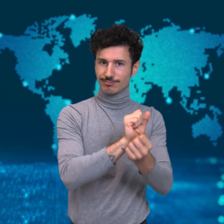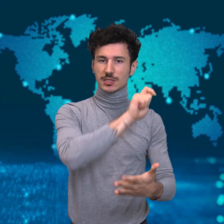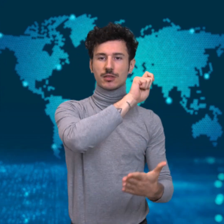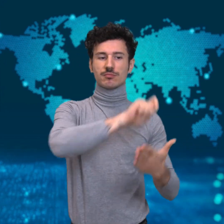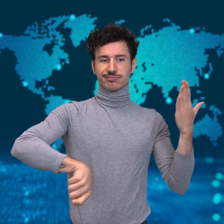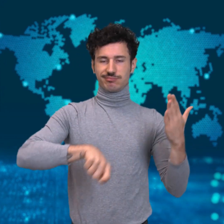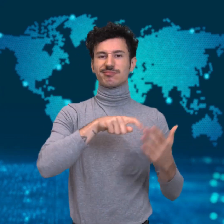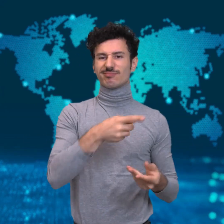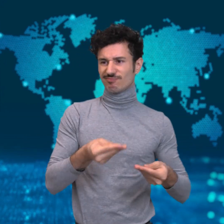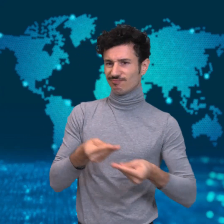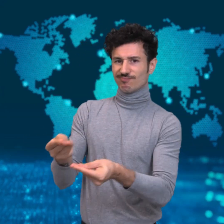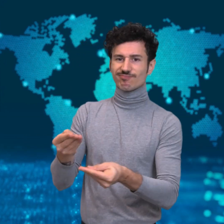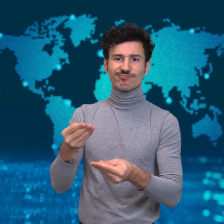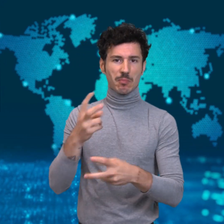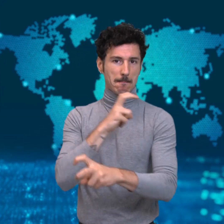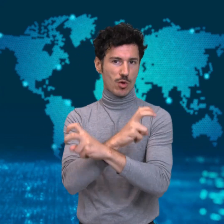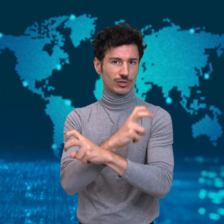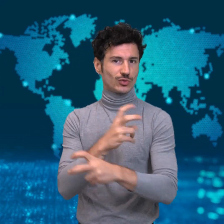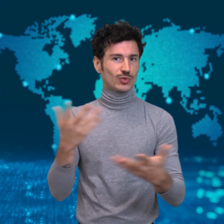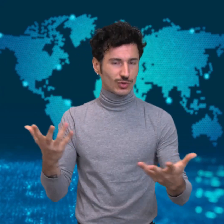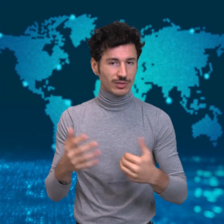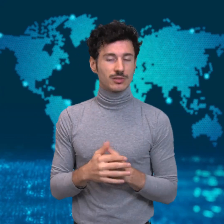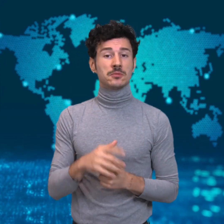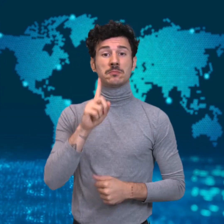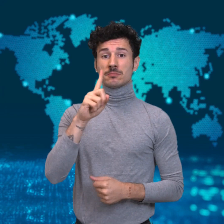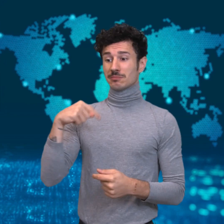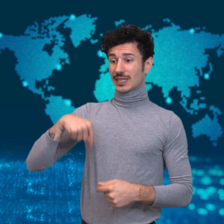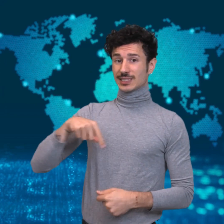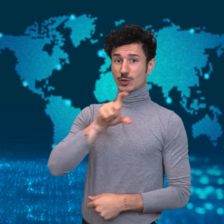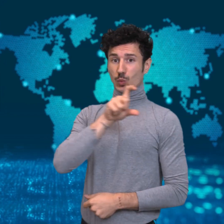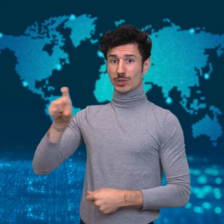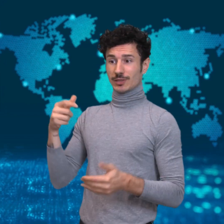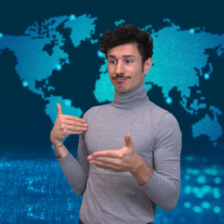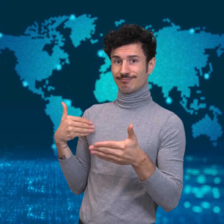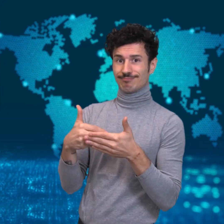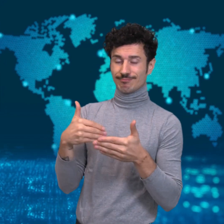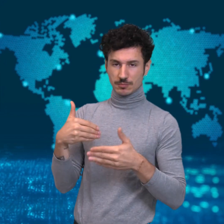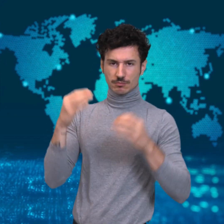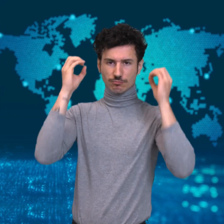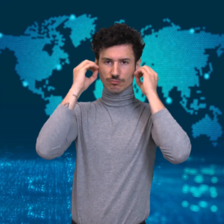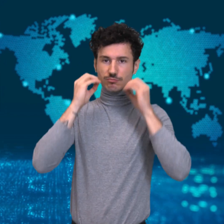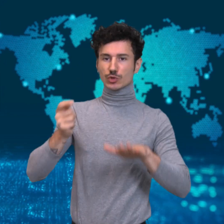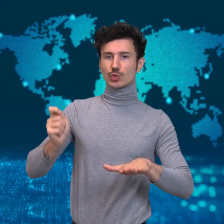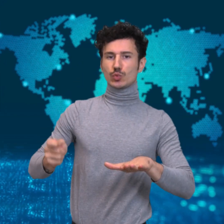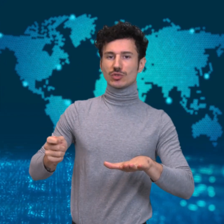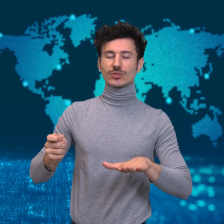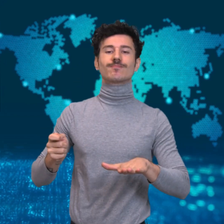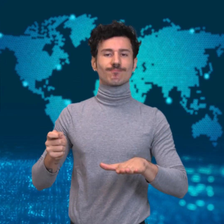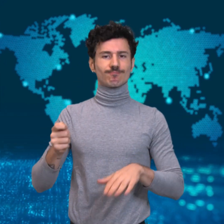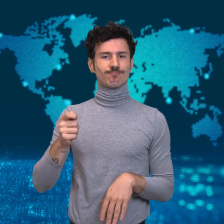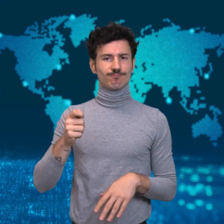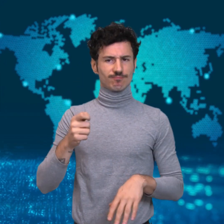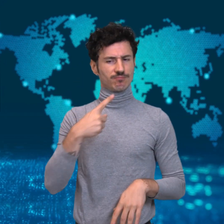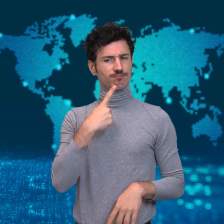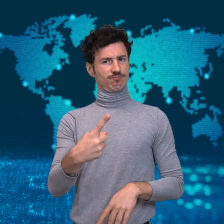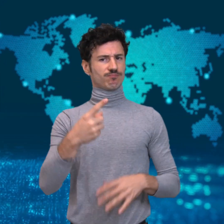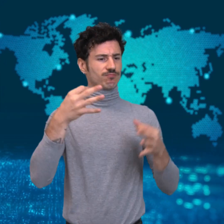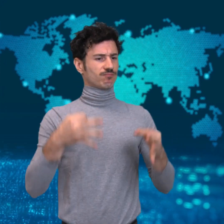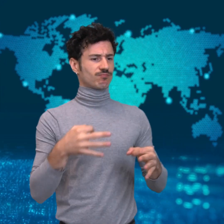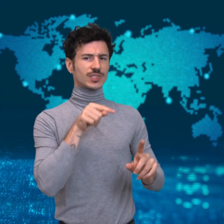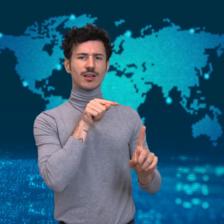This week, a judge ruled that Wang knew sodium nitrite was harmful and